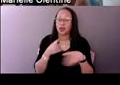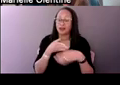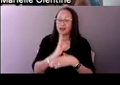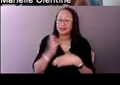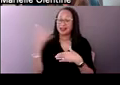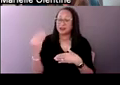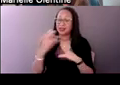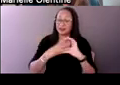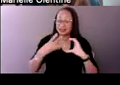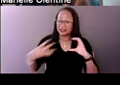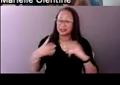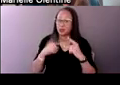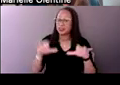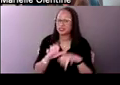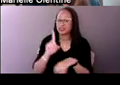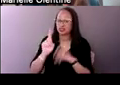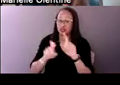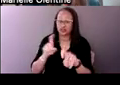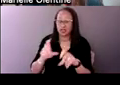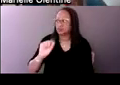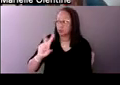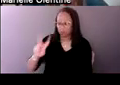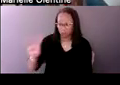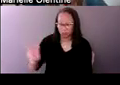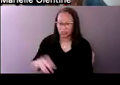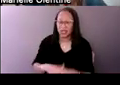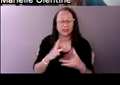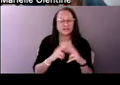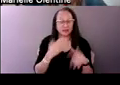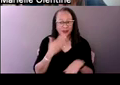zooming in, Armando, for in-person people, only one